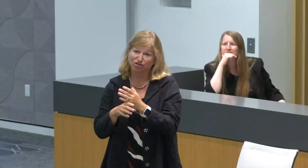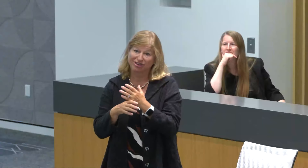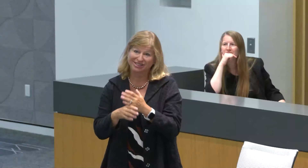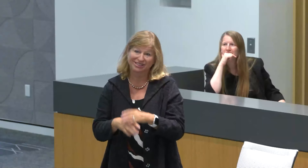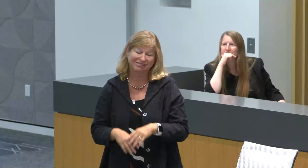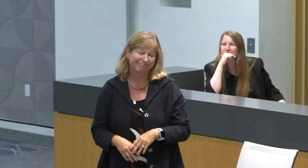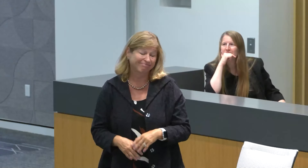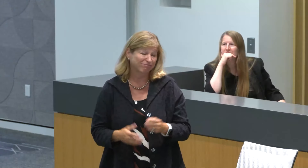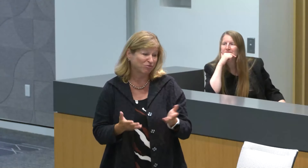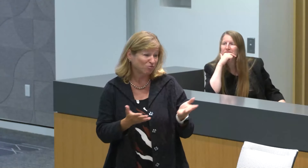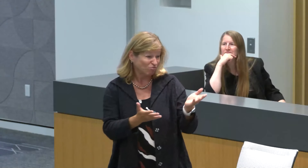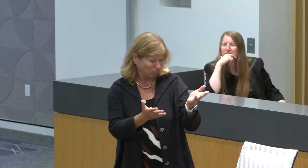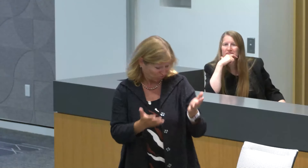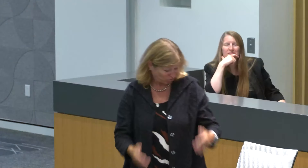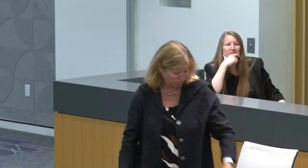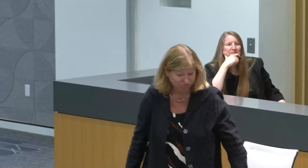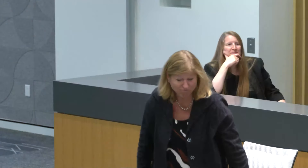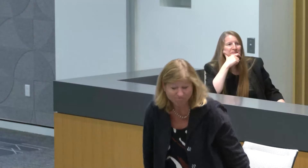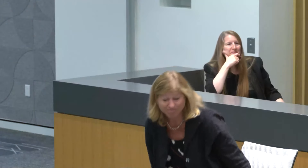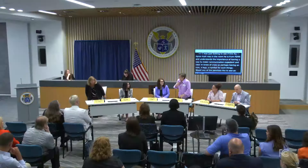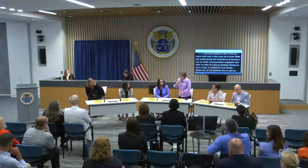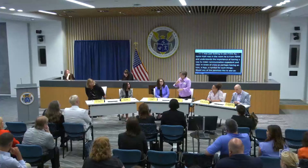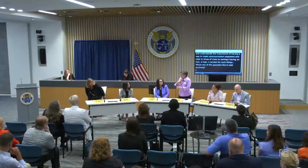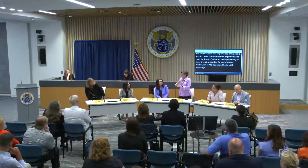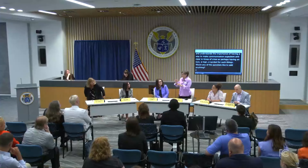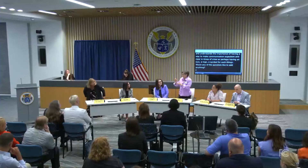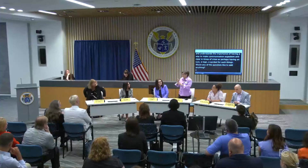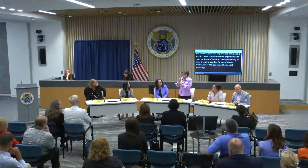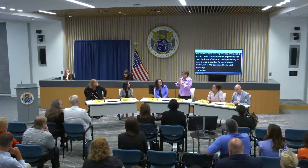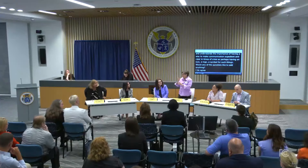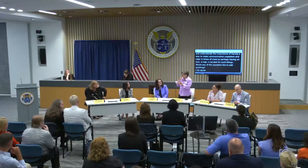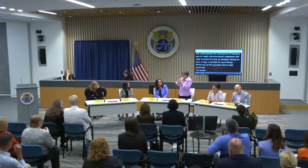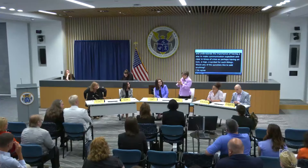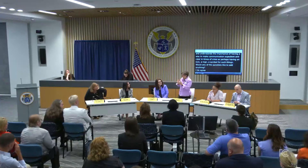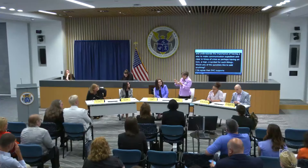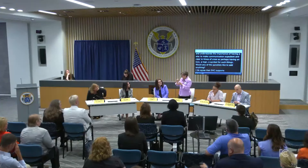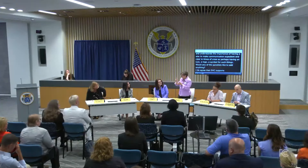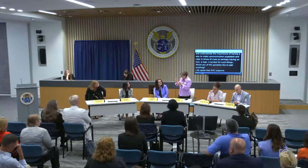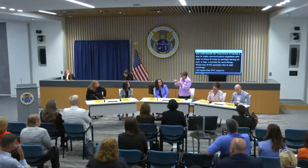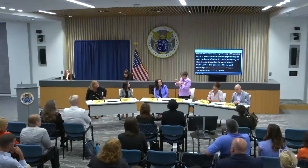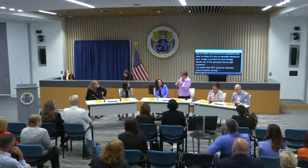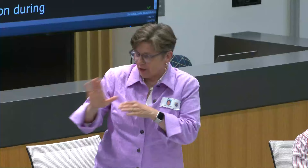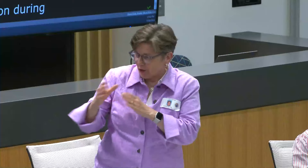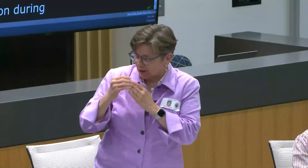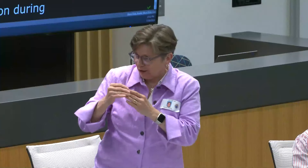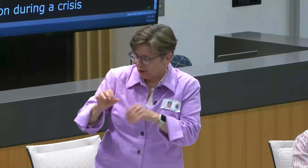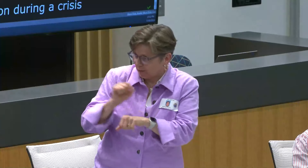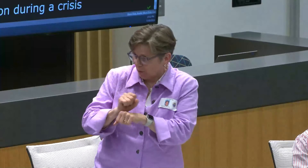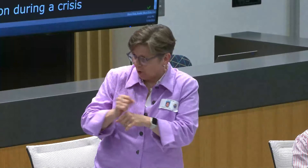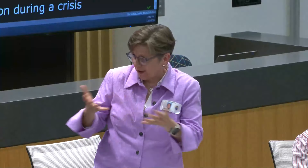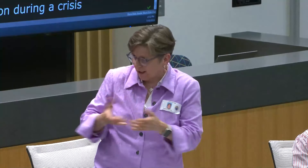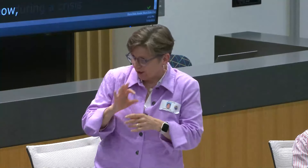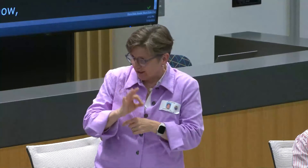OF CRISIS SO PERHAPS HAVING AN ICON, A LOGO, A SYMBOL FOR SUCH THINGS. WOULD ANY OF THE PANELISTS